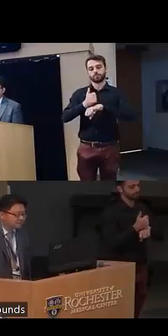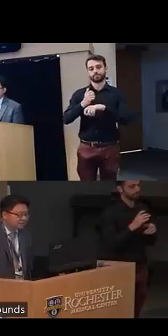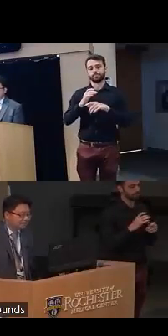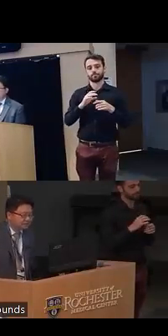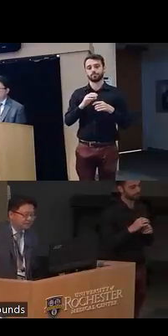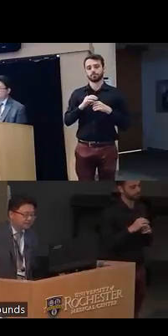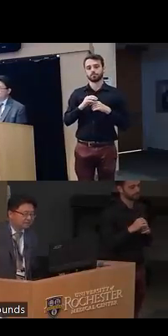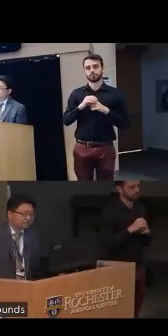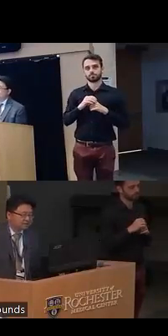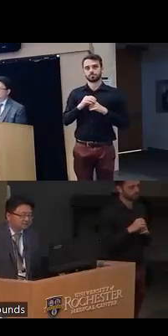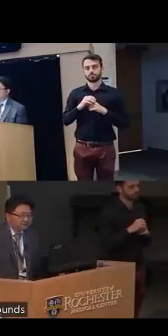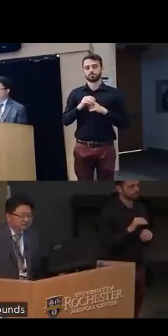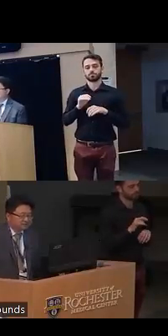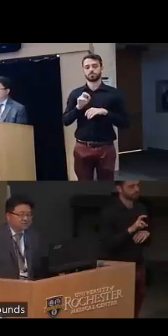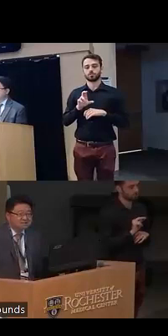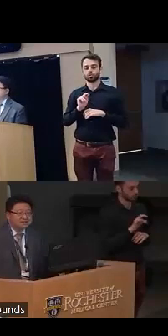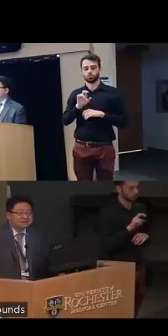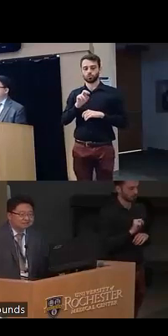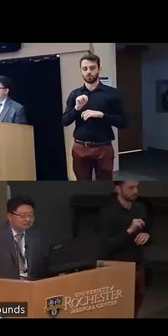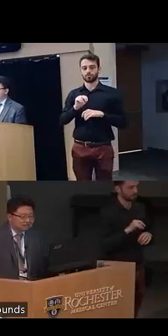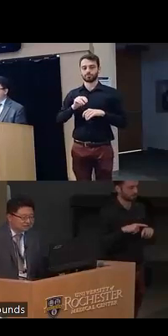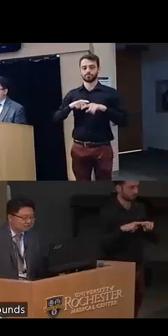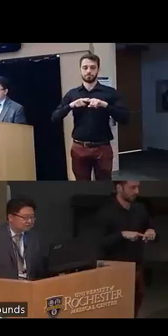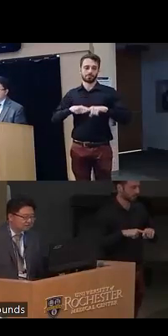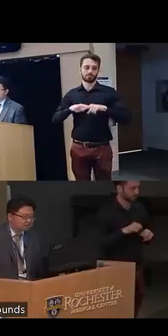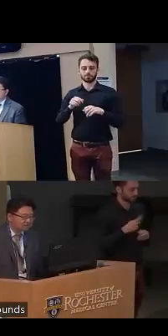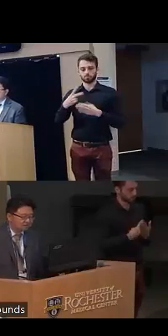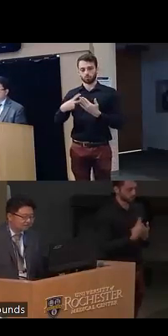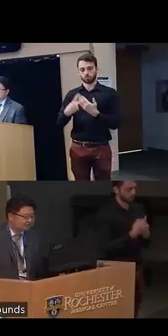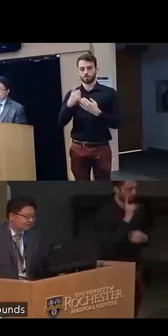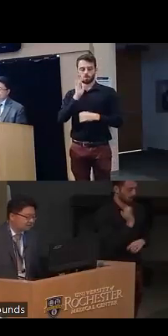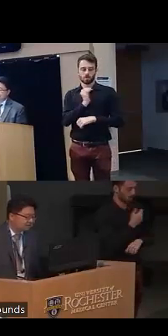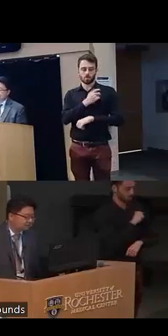program from the with the system the quality Institute over the next year